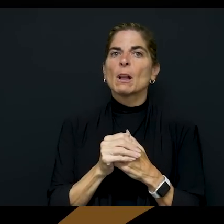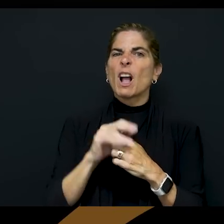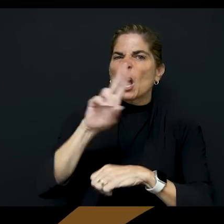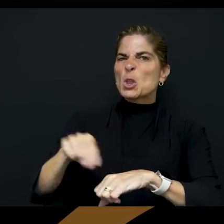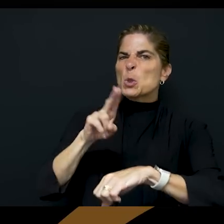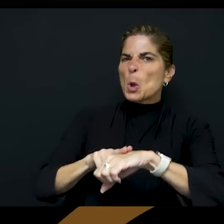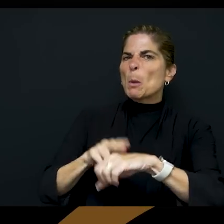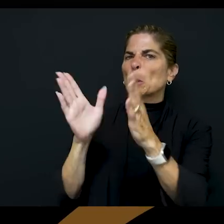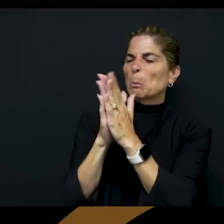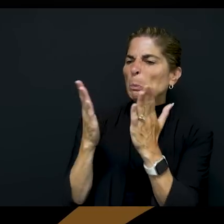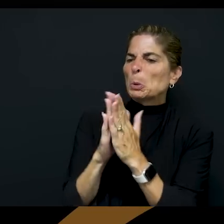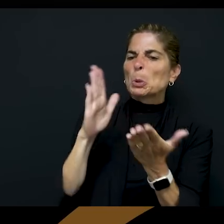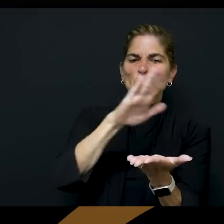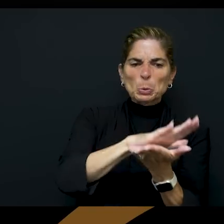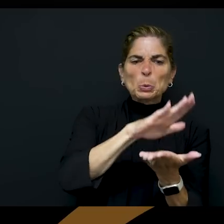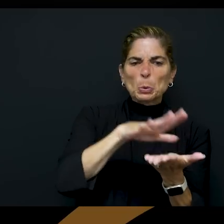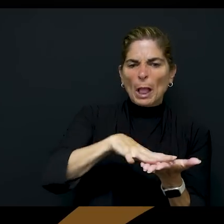normally in my books, and at school.